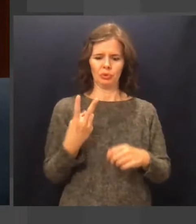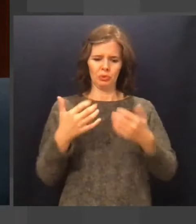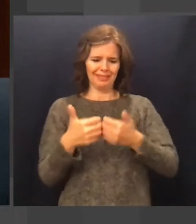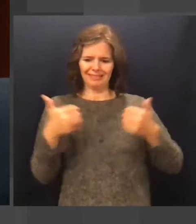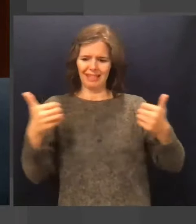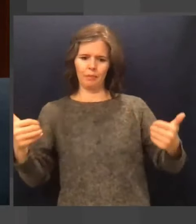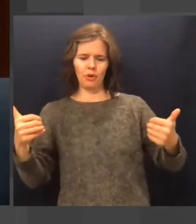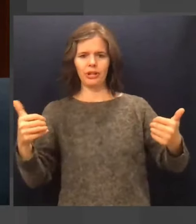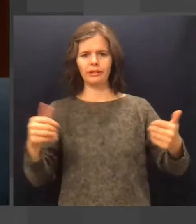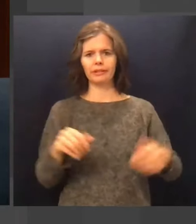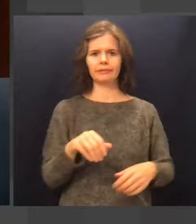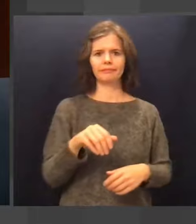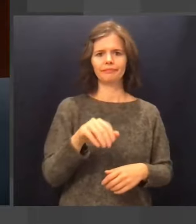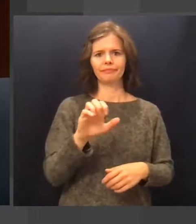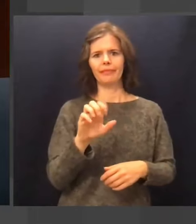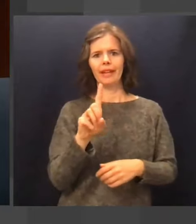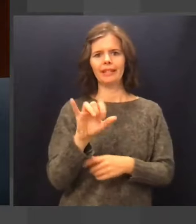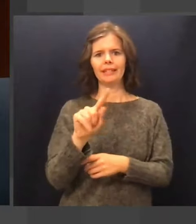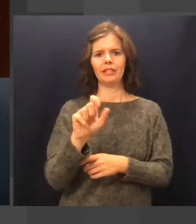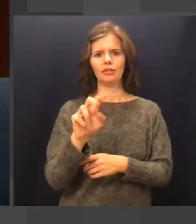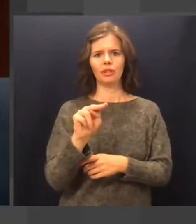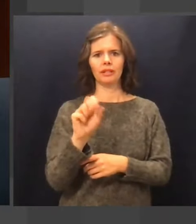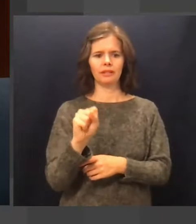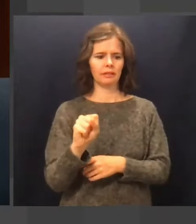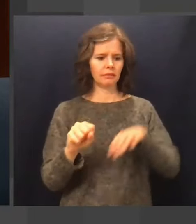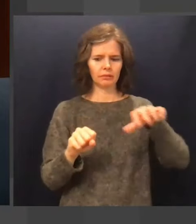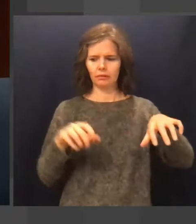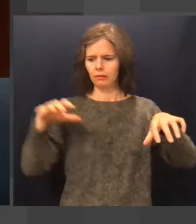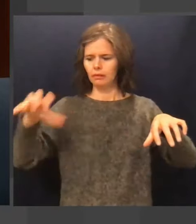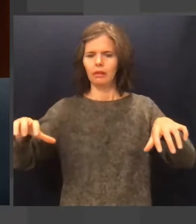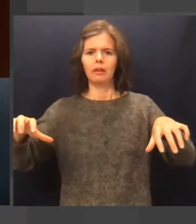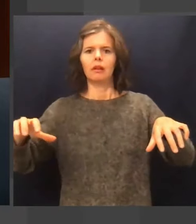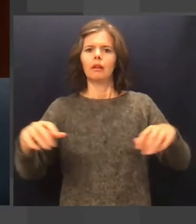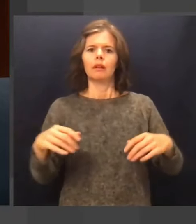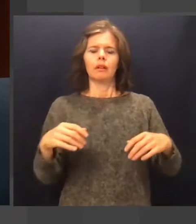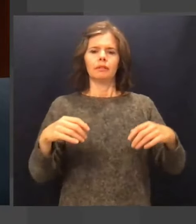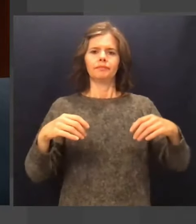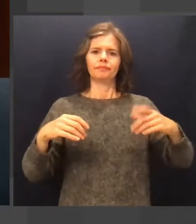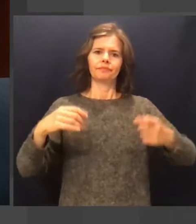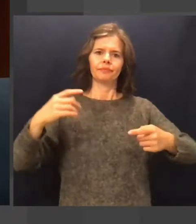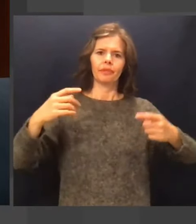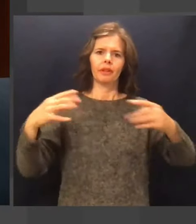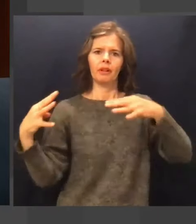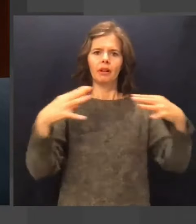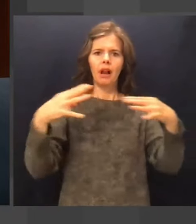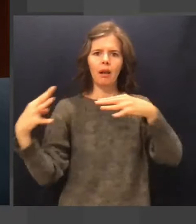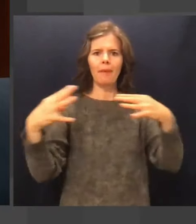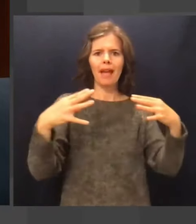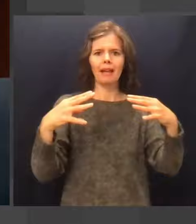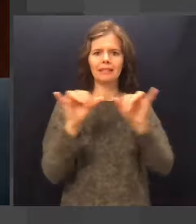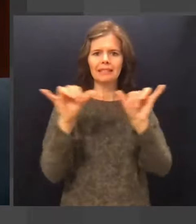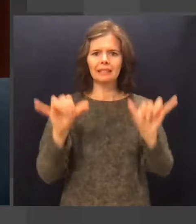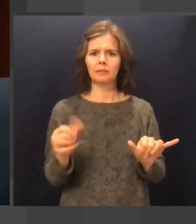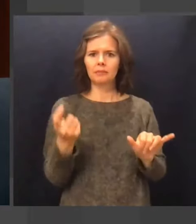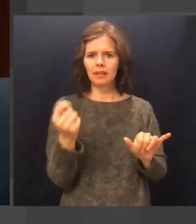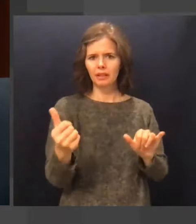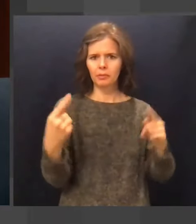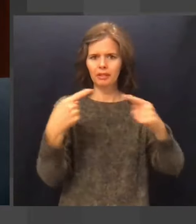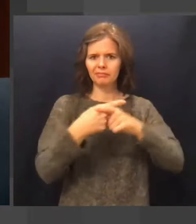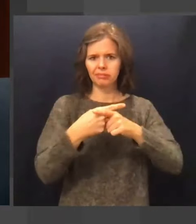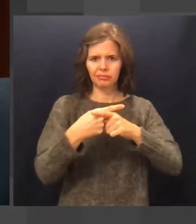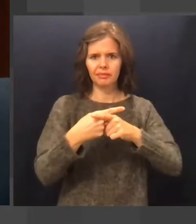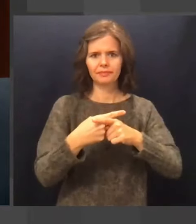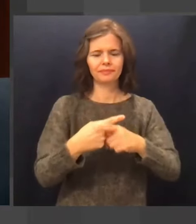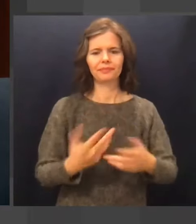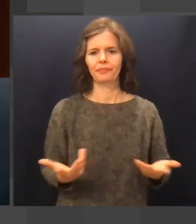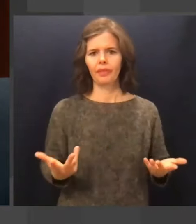THE TWO DIFFERENT EDITIONS.